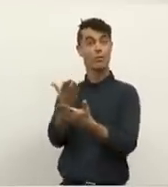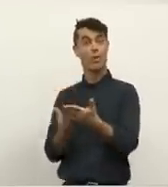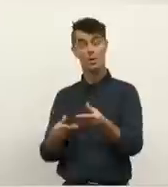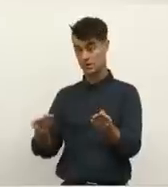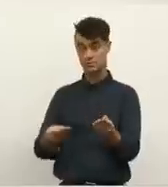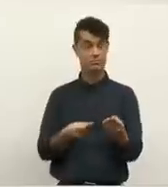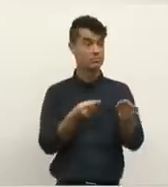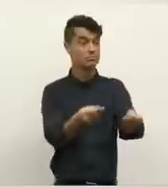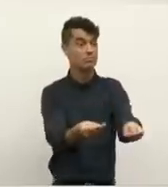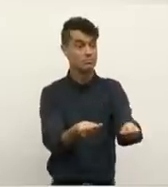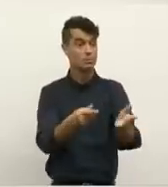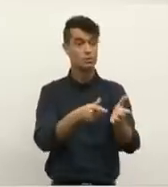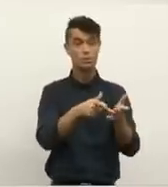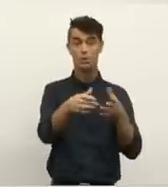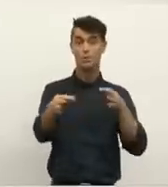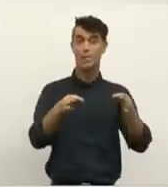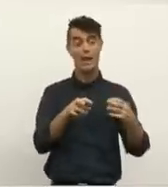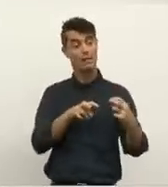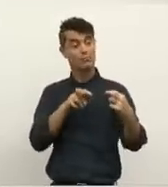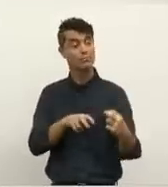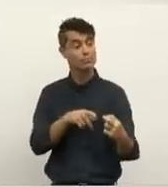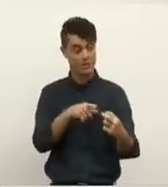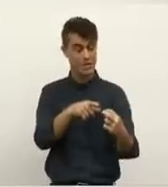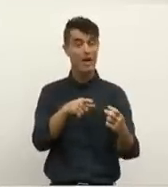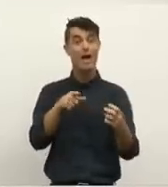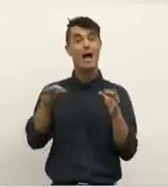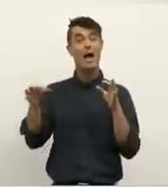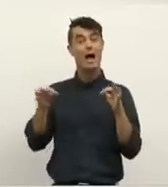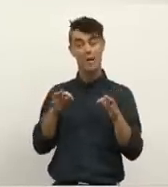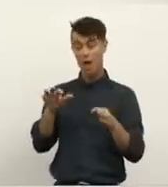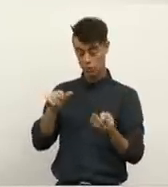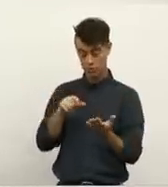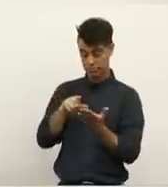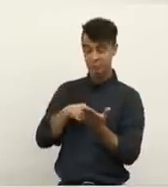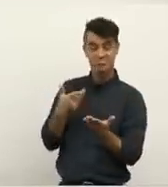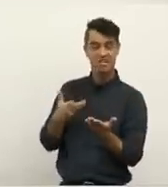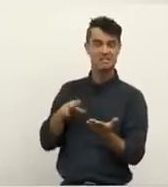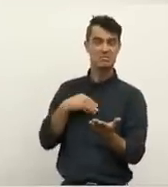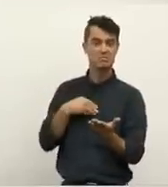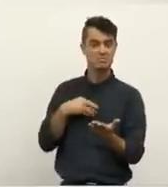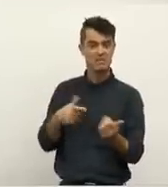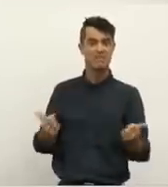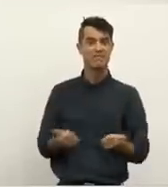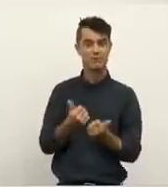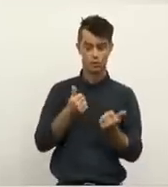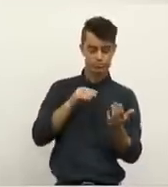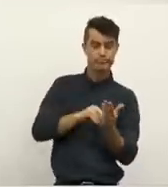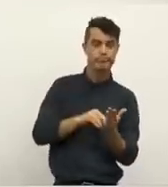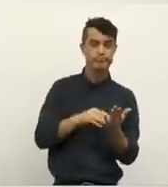at the planning, that should be enough for us to go, here's the evidence, that's what we need to consider and work through.